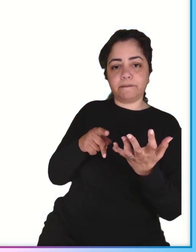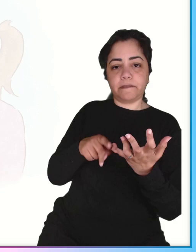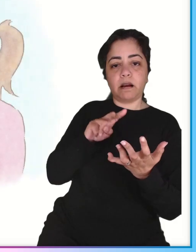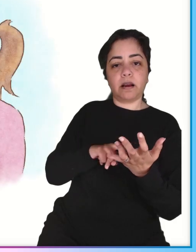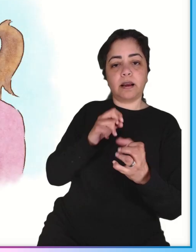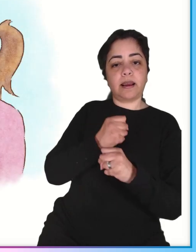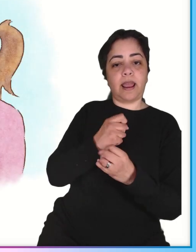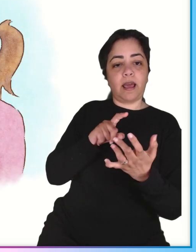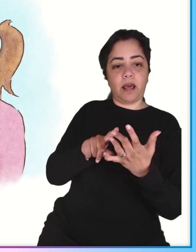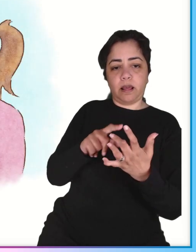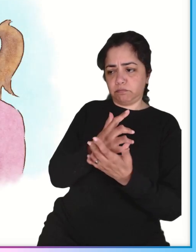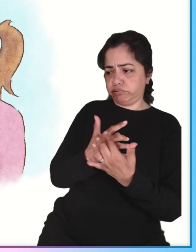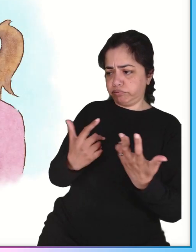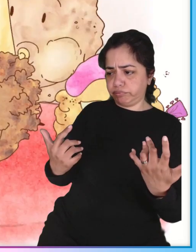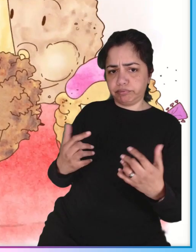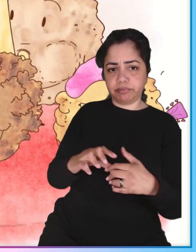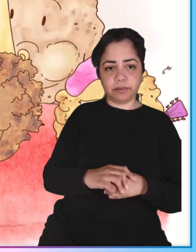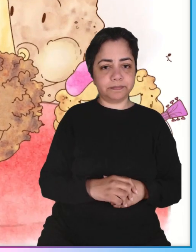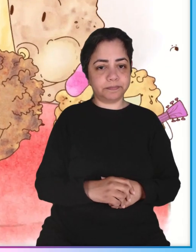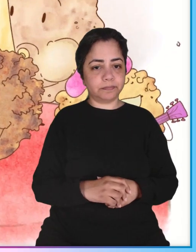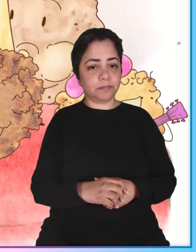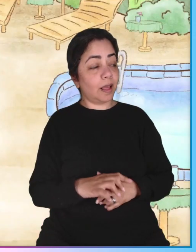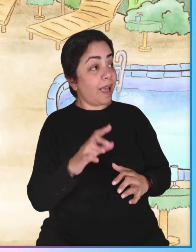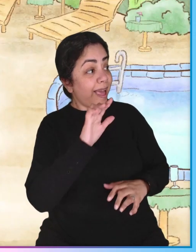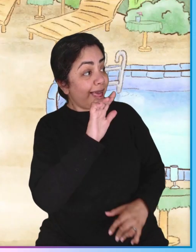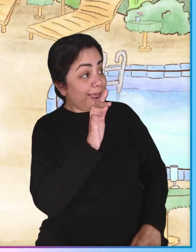[Grandpa] I believe I have a story that could help.